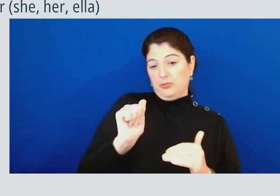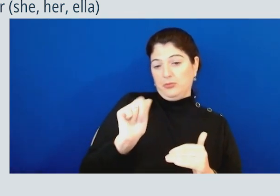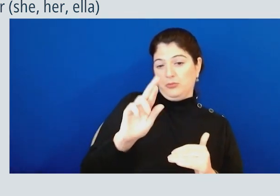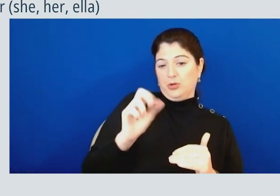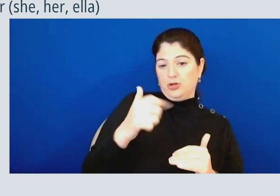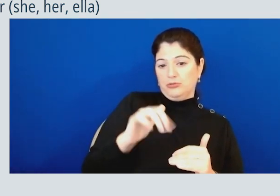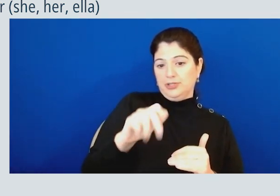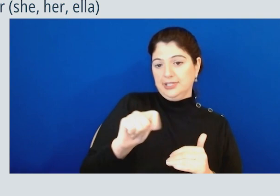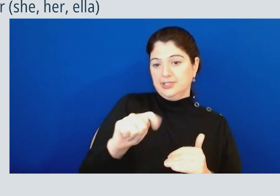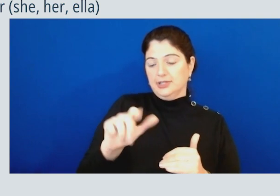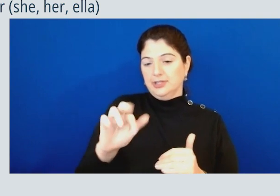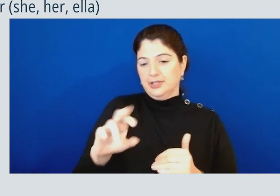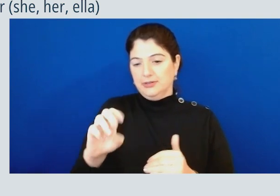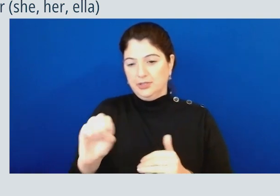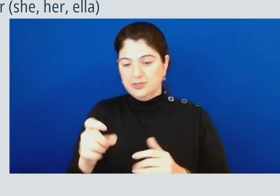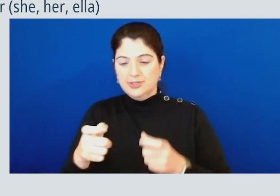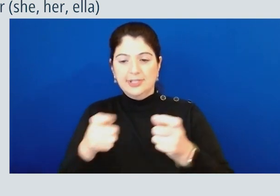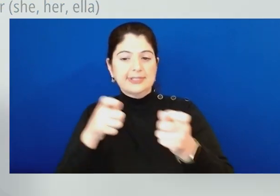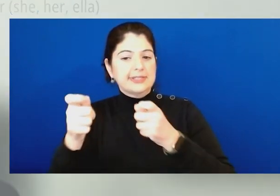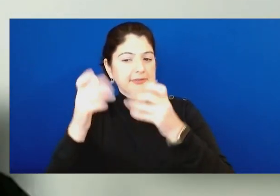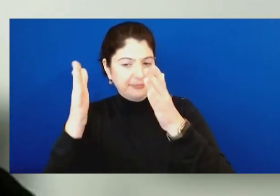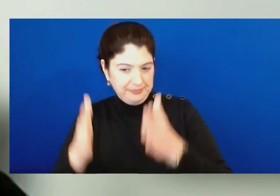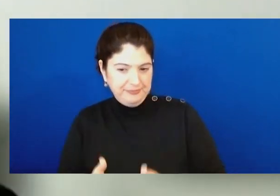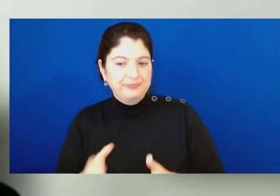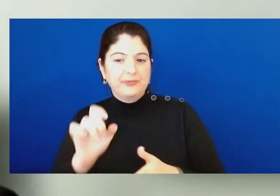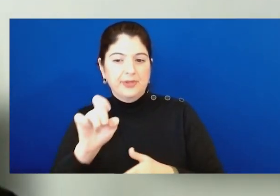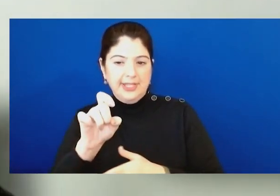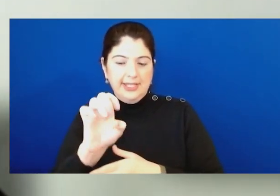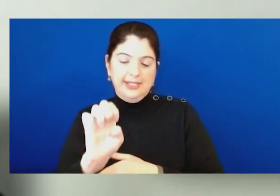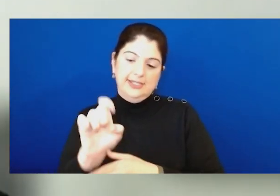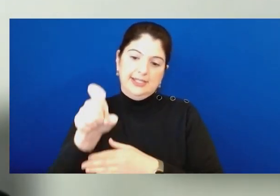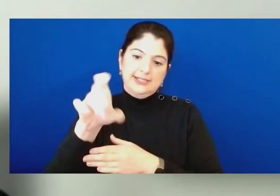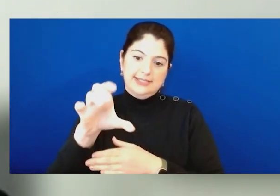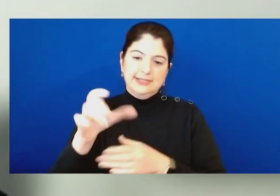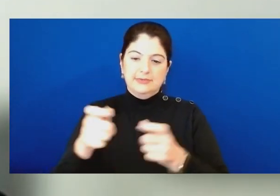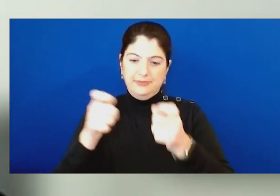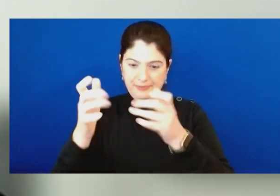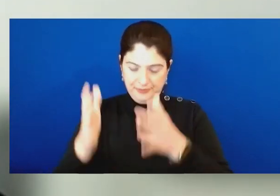by New York State government agencies, especially the Language Access Coordinators